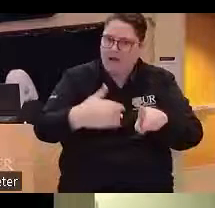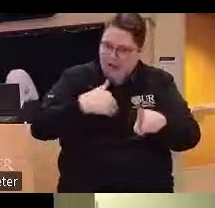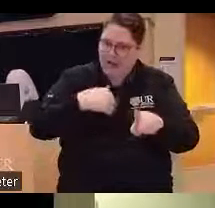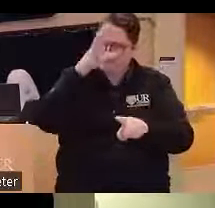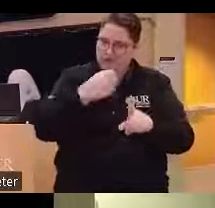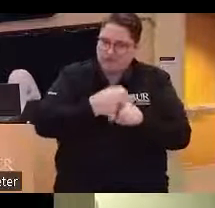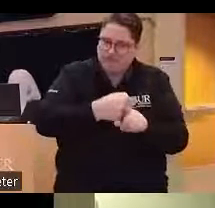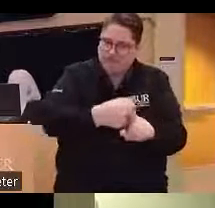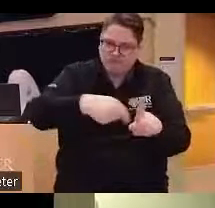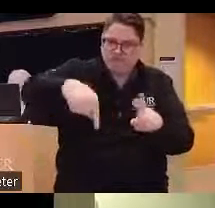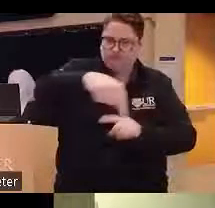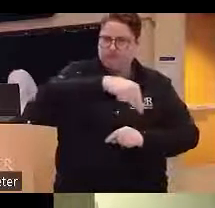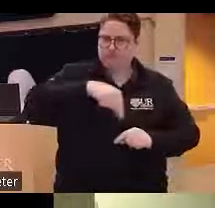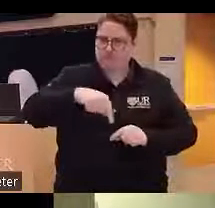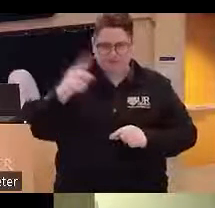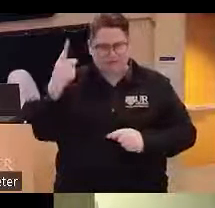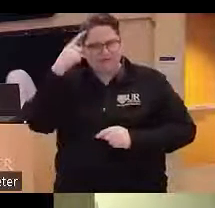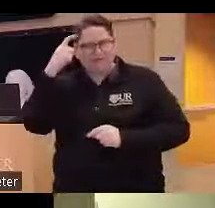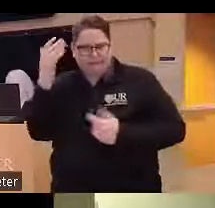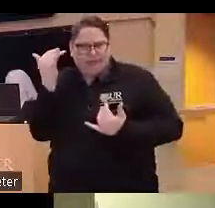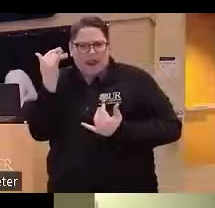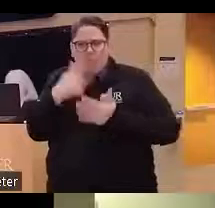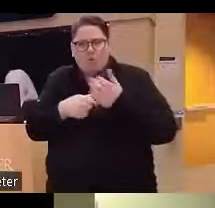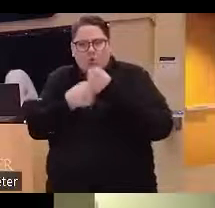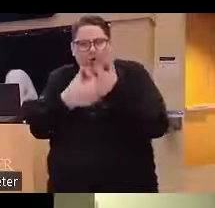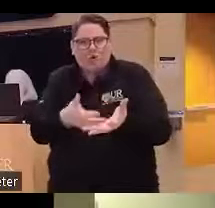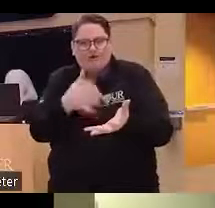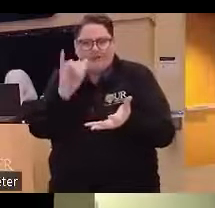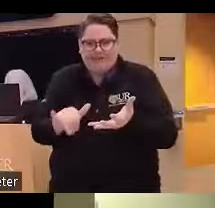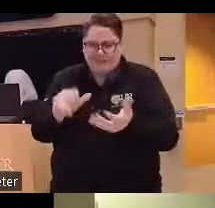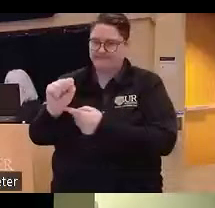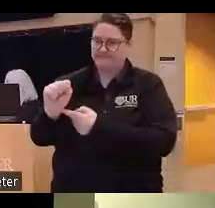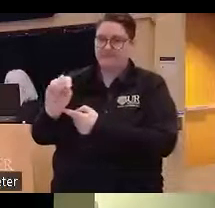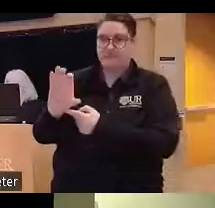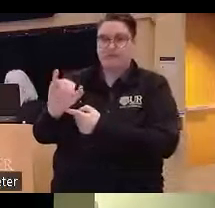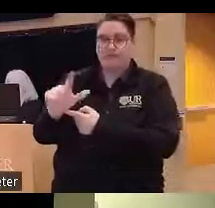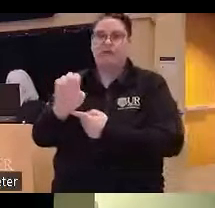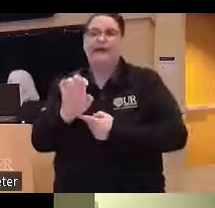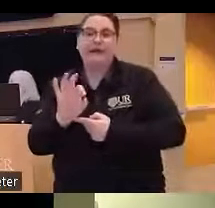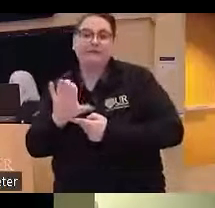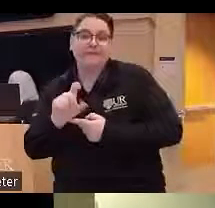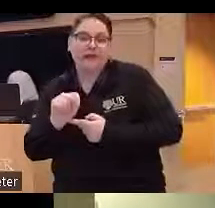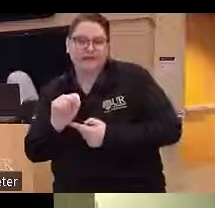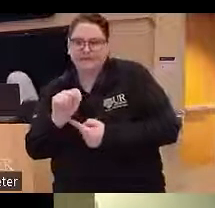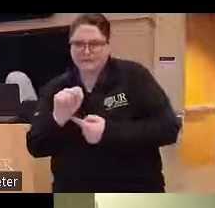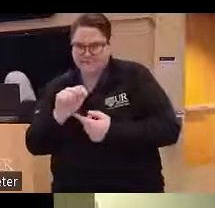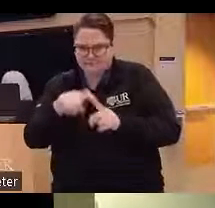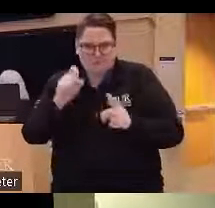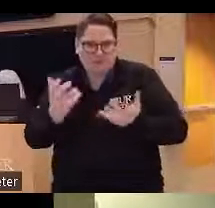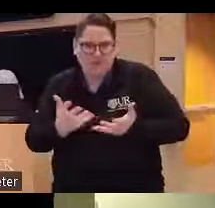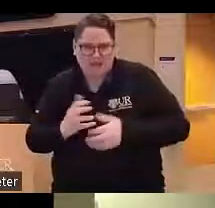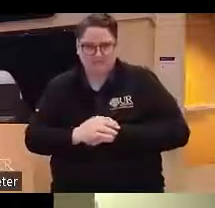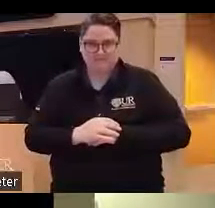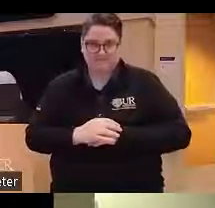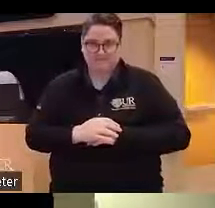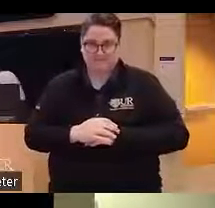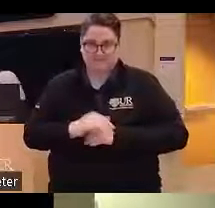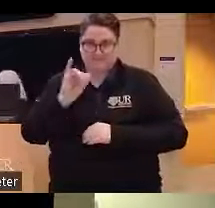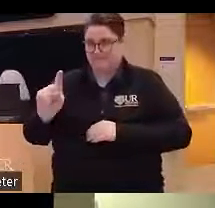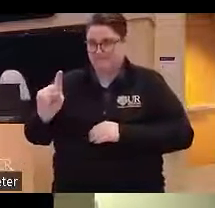understand what might cause that social effect now let's fast forward as we revisit this to